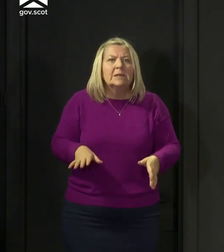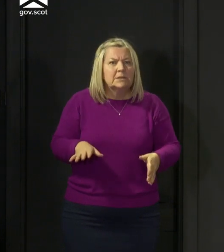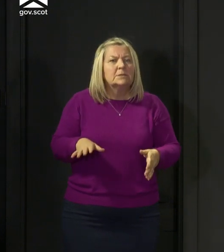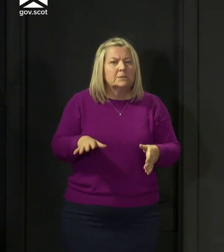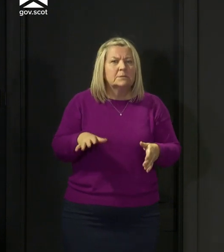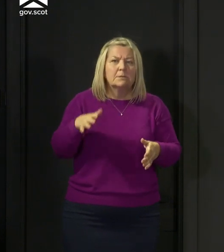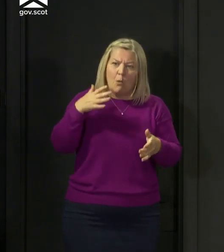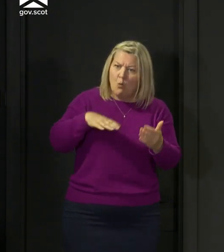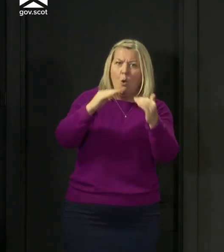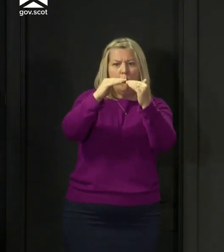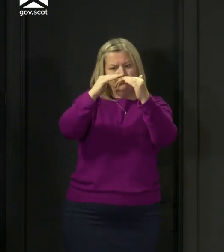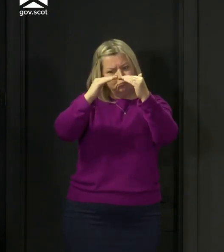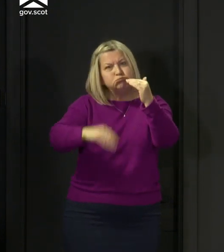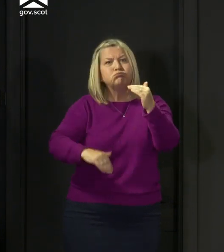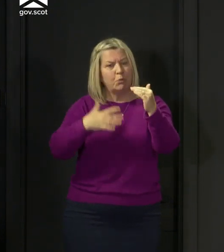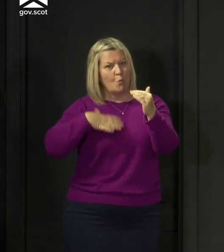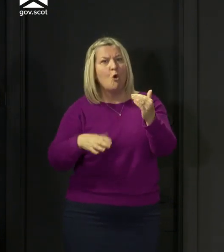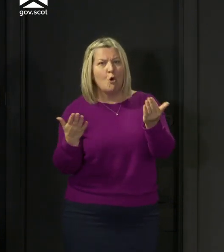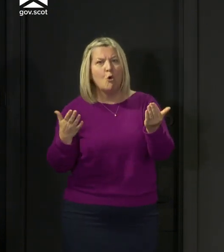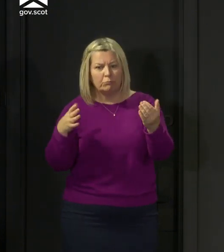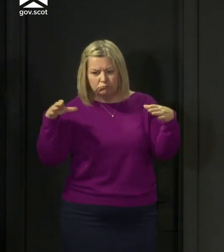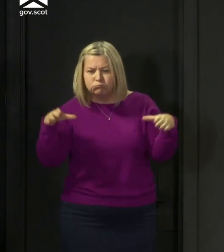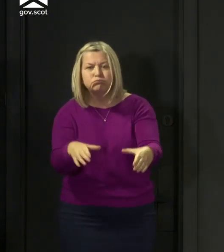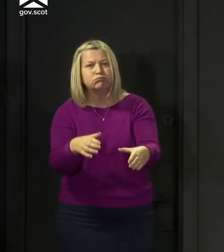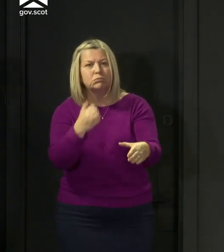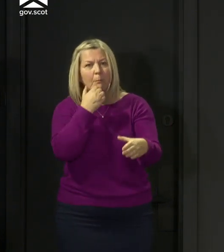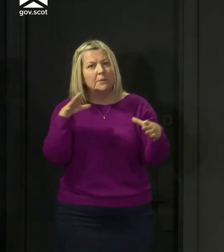go in the downward direction as everybody else is, so that we can start to get back